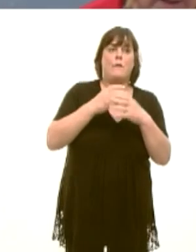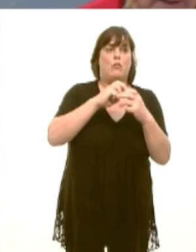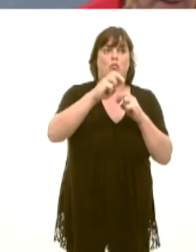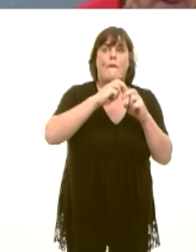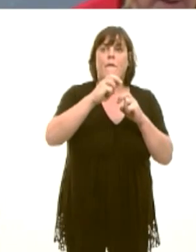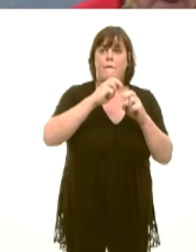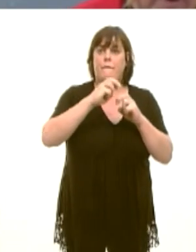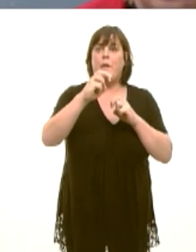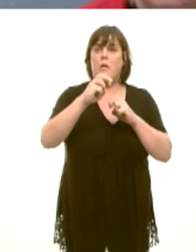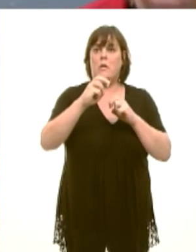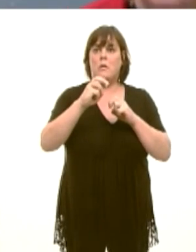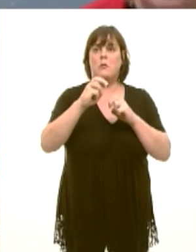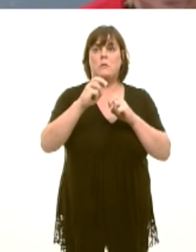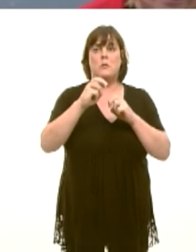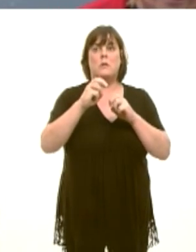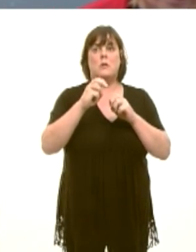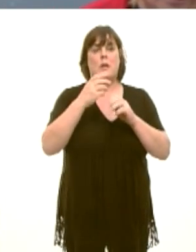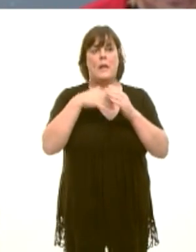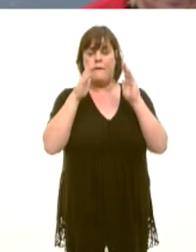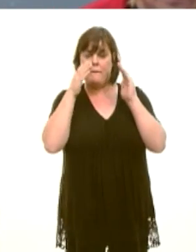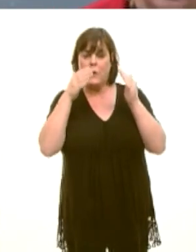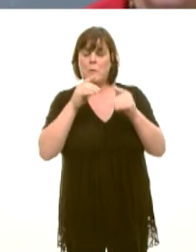Chamber, but throughout Wales, particularly has an emphasis on cycling. The First Minister